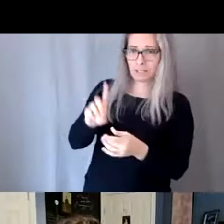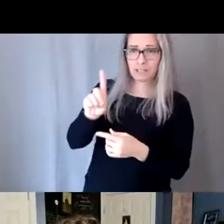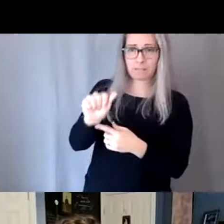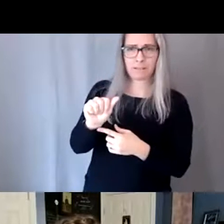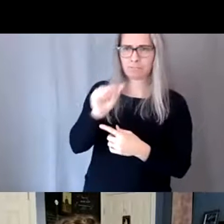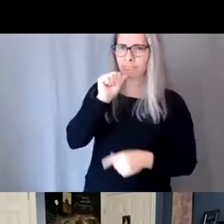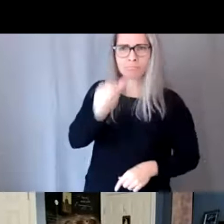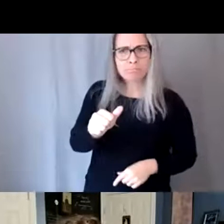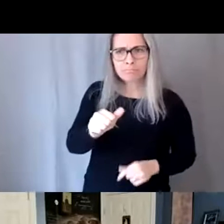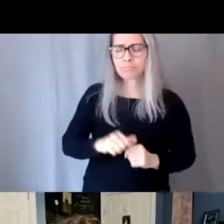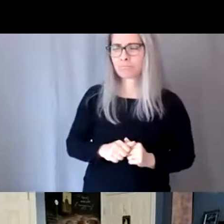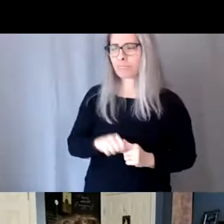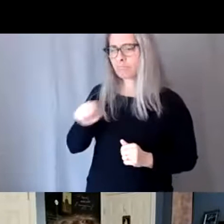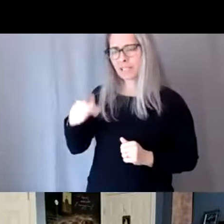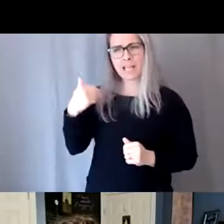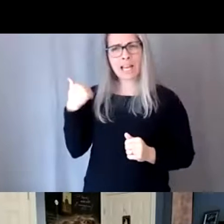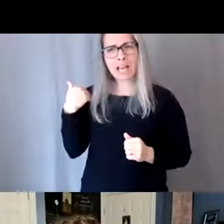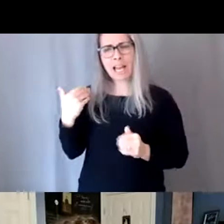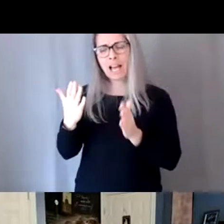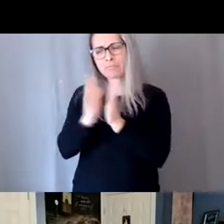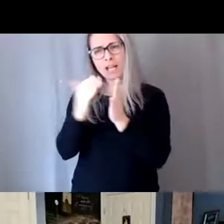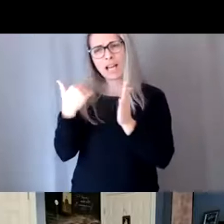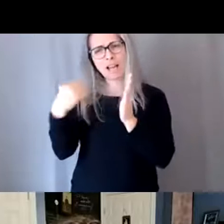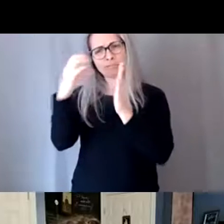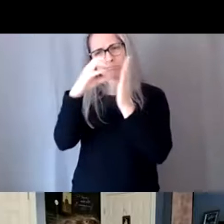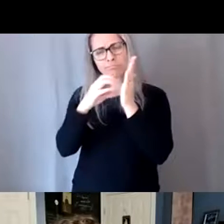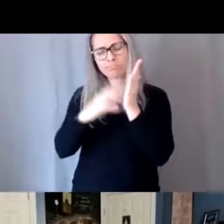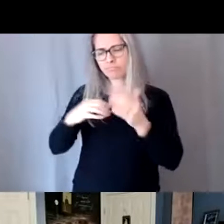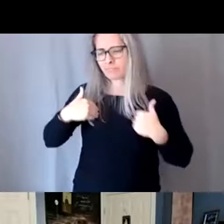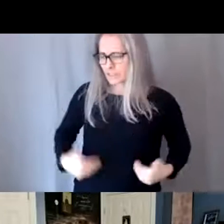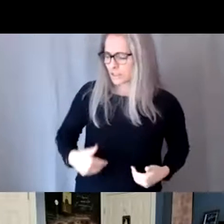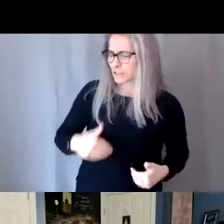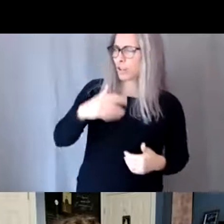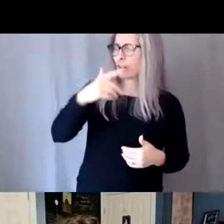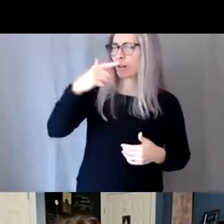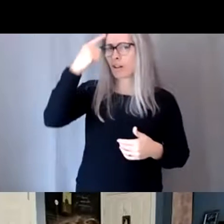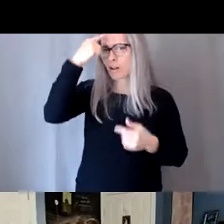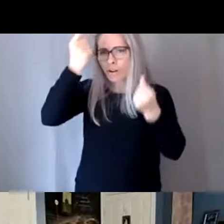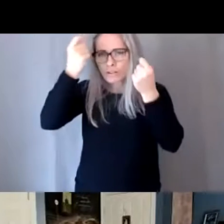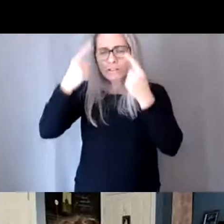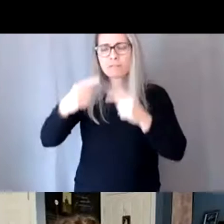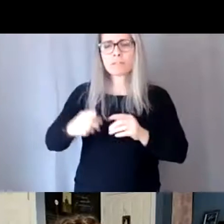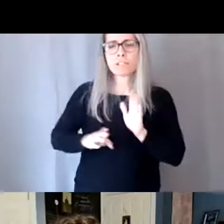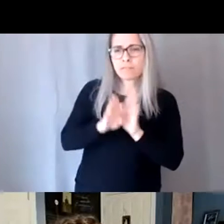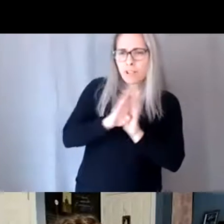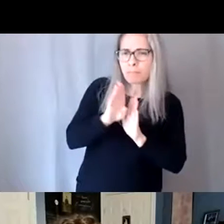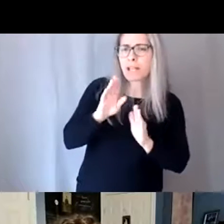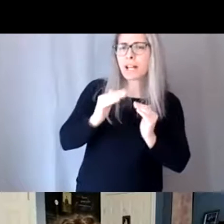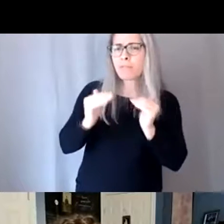teach about different categories of physical and cognitive impairment it covers things like developmental stages but whenever it's not speaking